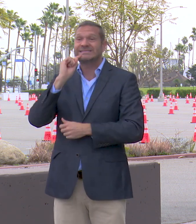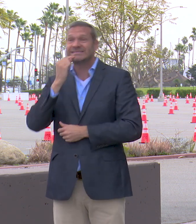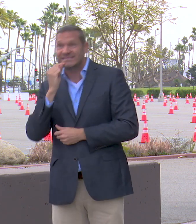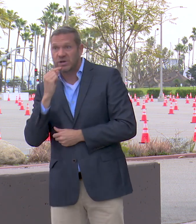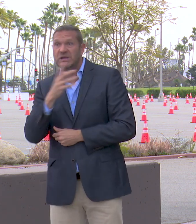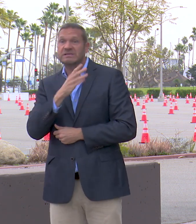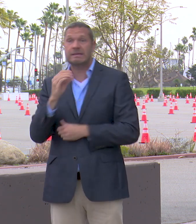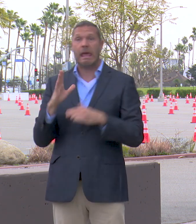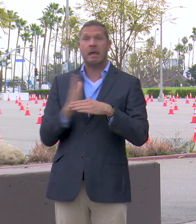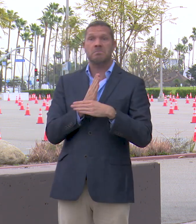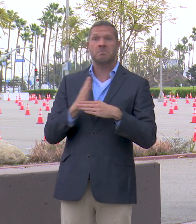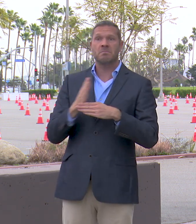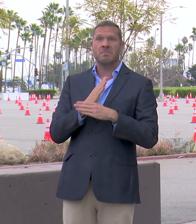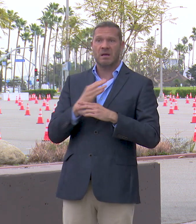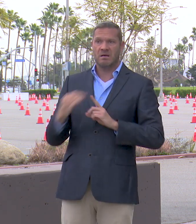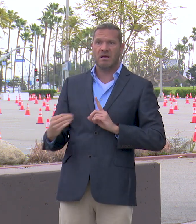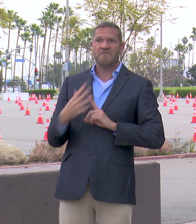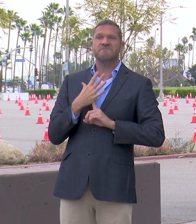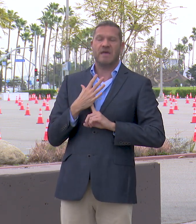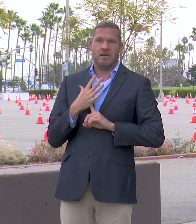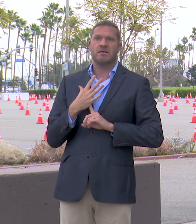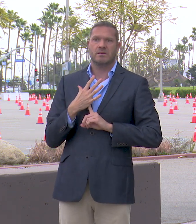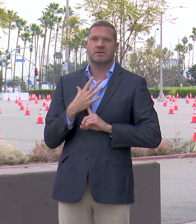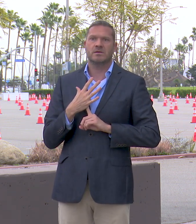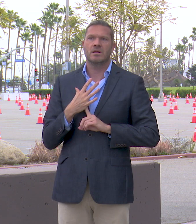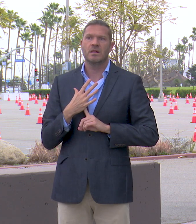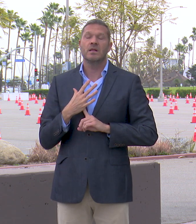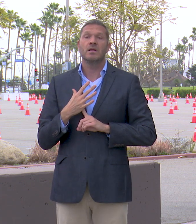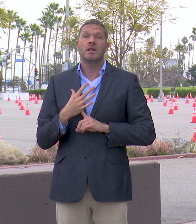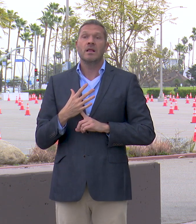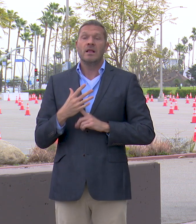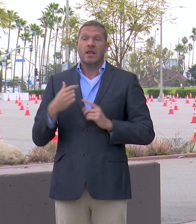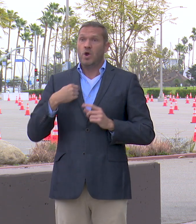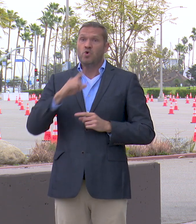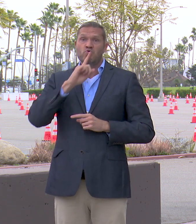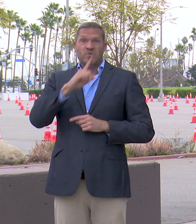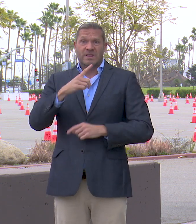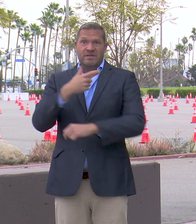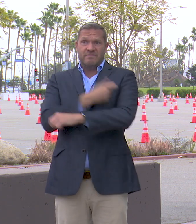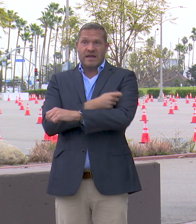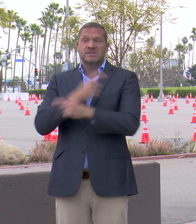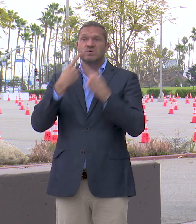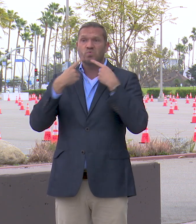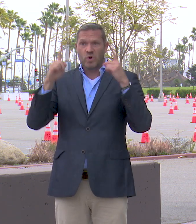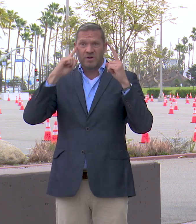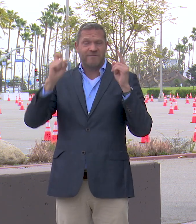The vaccines are effective in preventing COVID-19 across all age groups as well as all racial